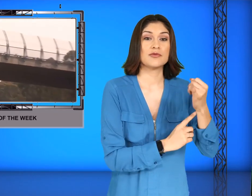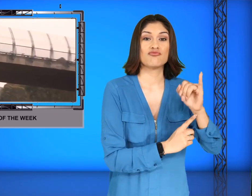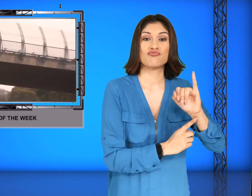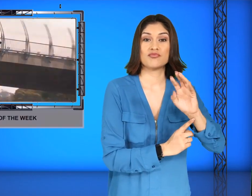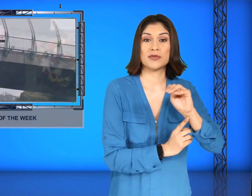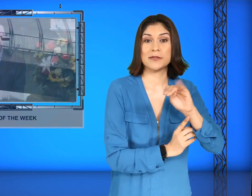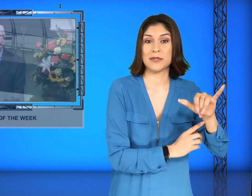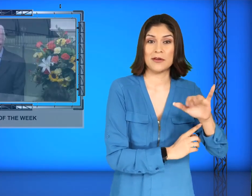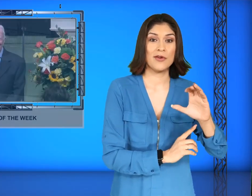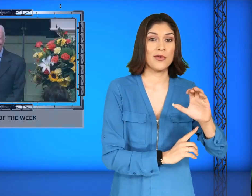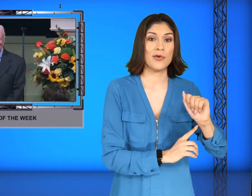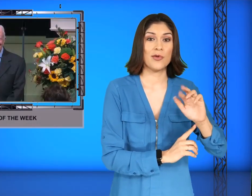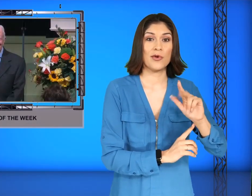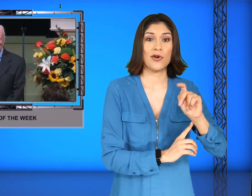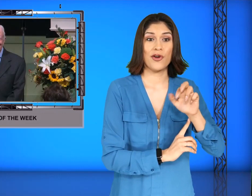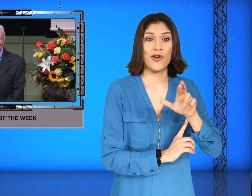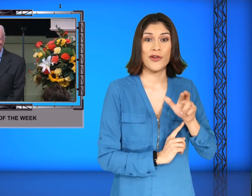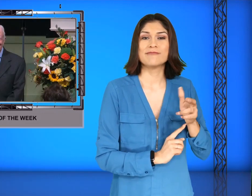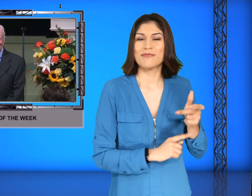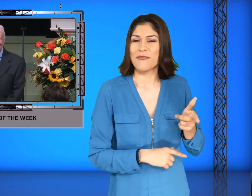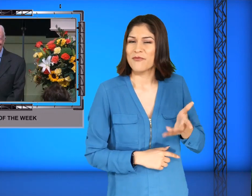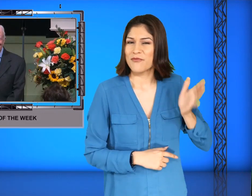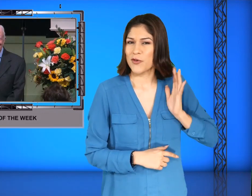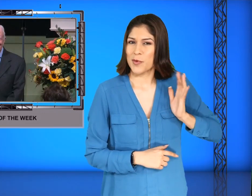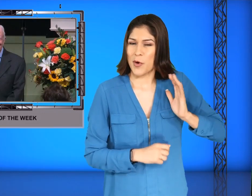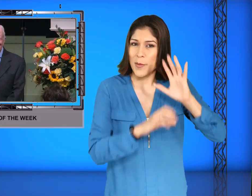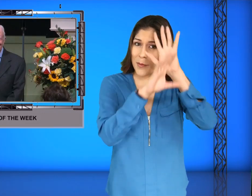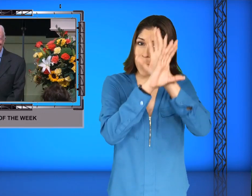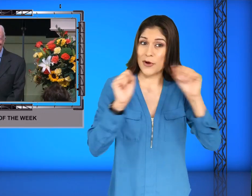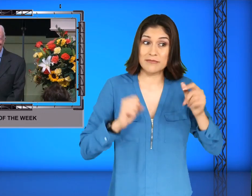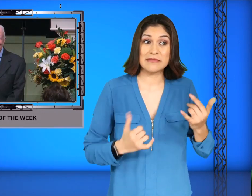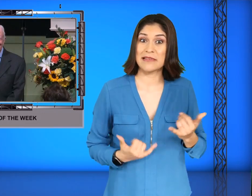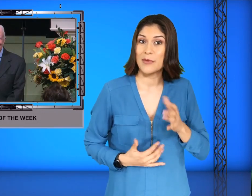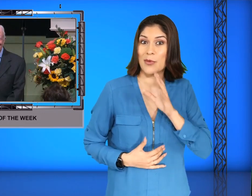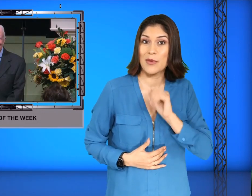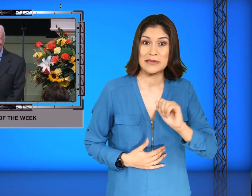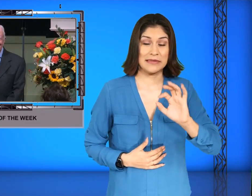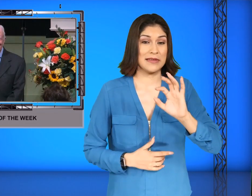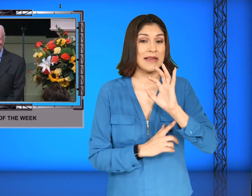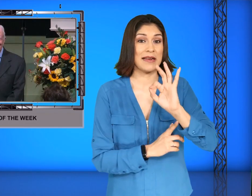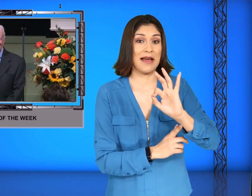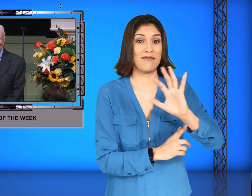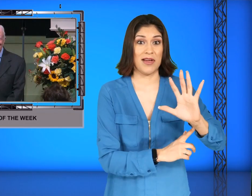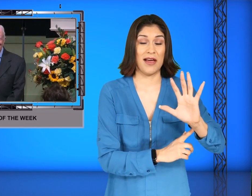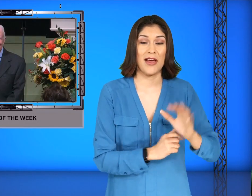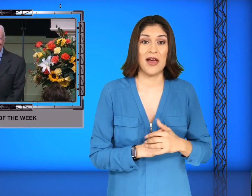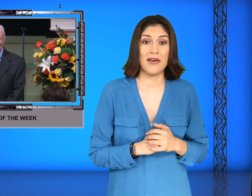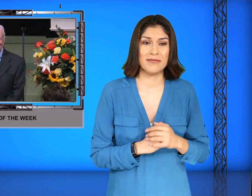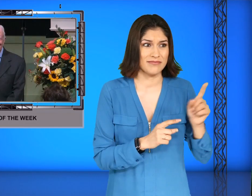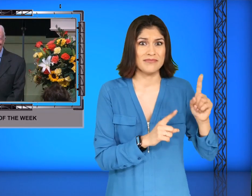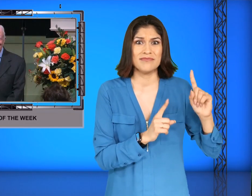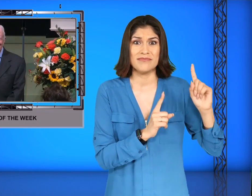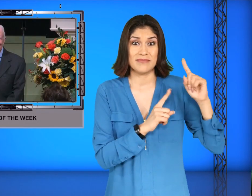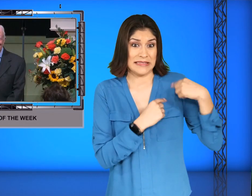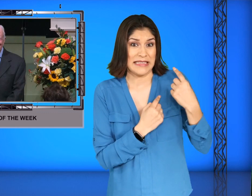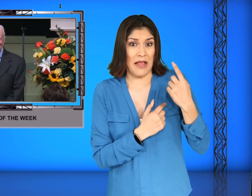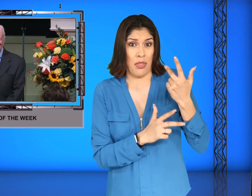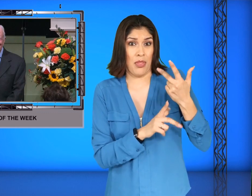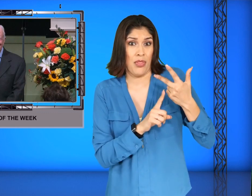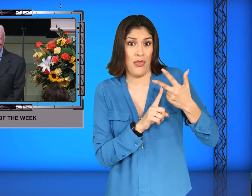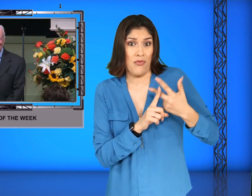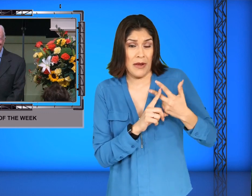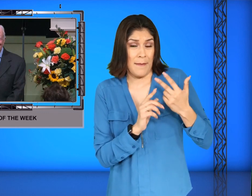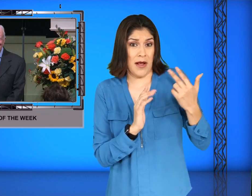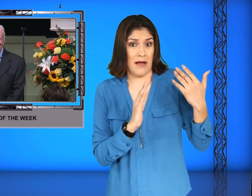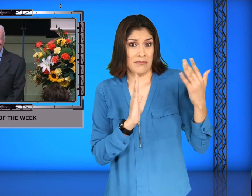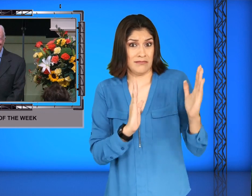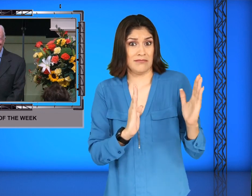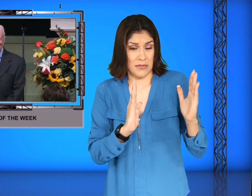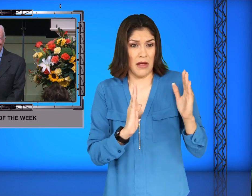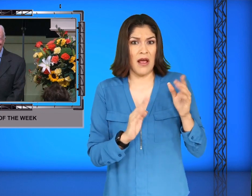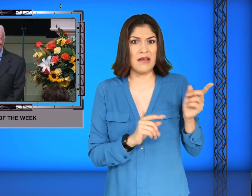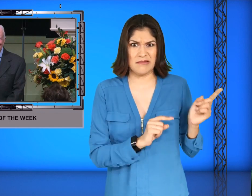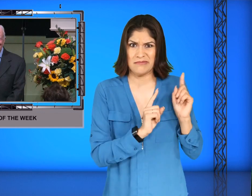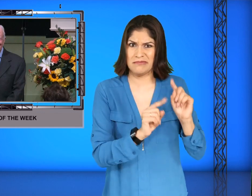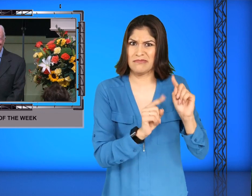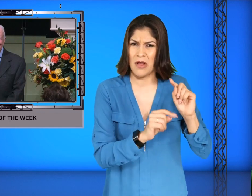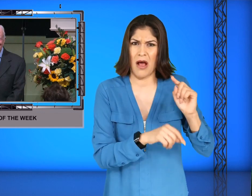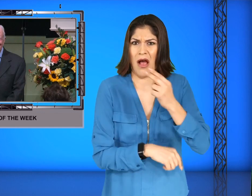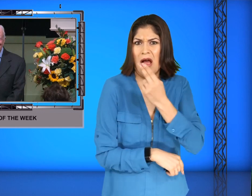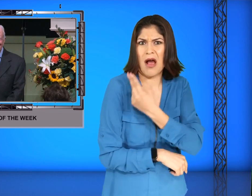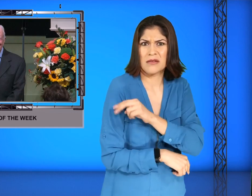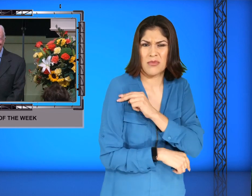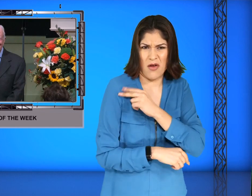Ninety-five-year-old former President Jimmy Carter was admitted to the hospital for the